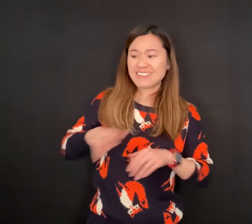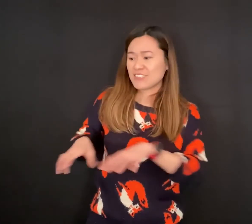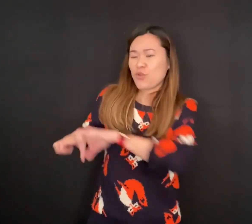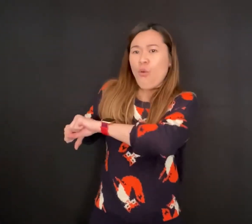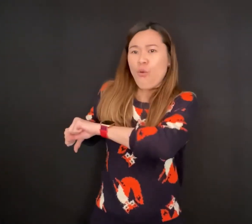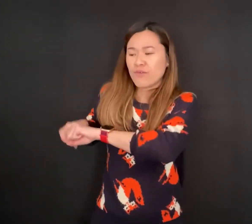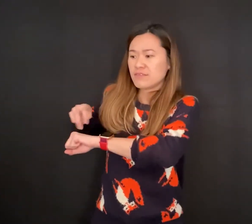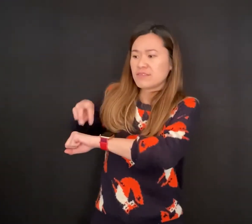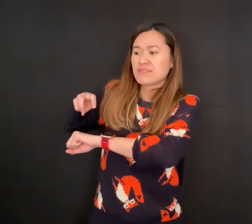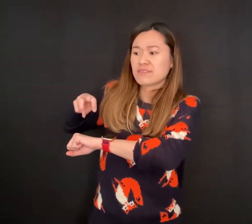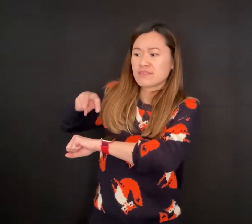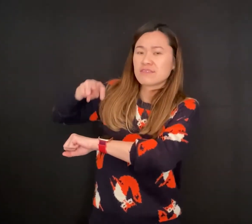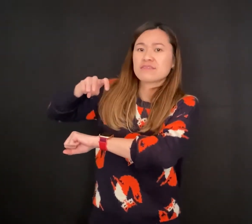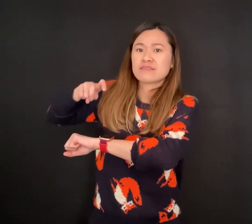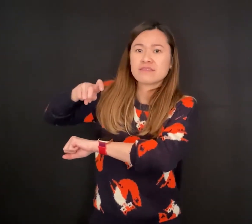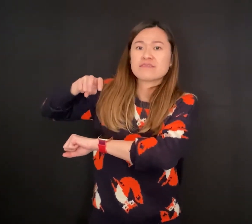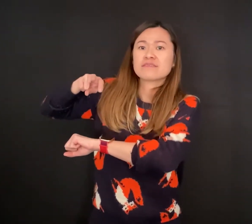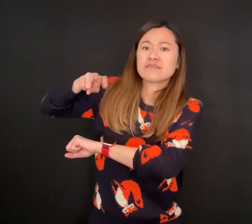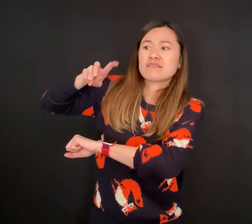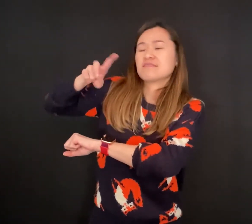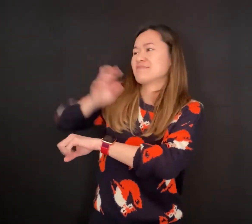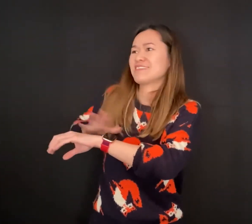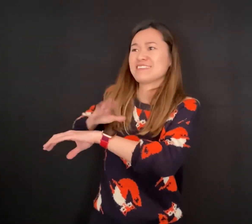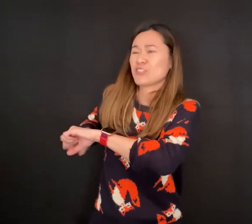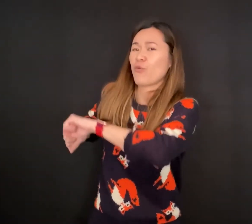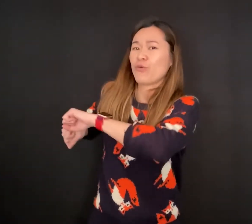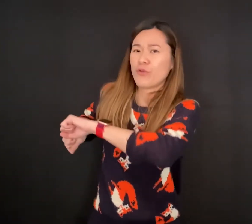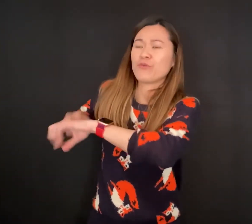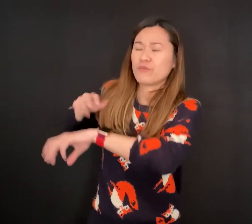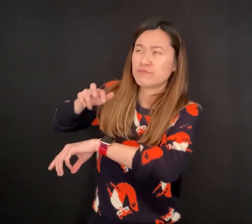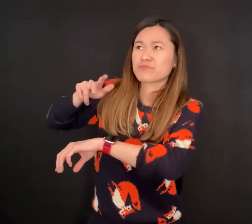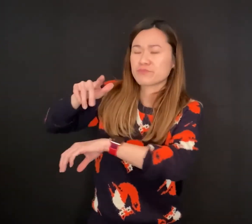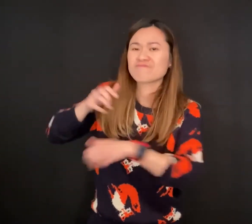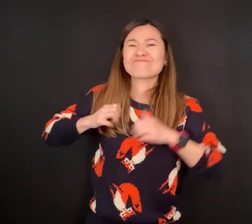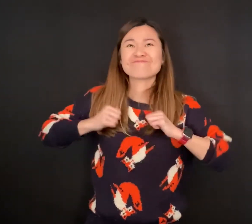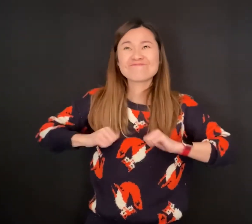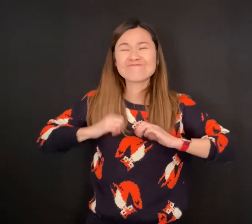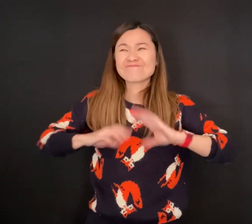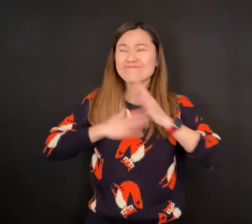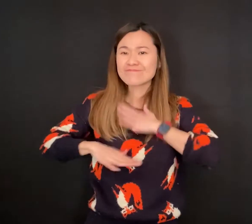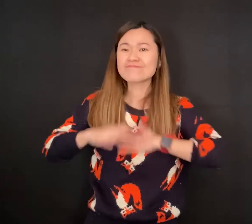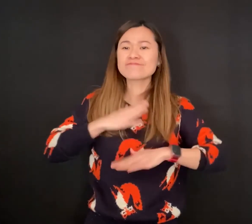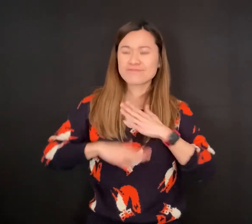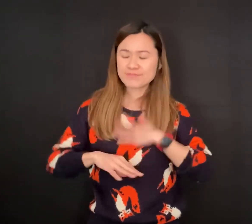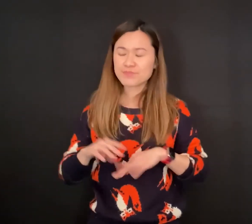walking I need to hold on to the railing. That's my training routine.